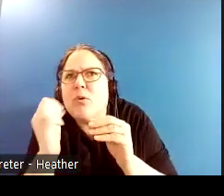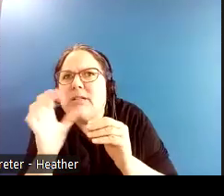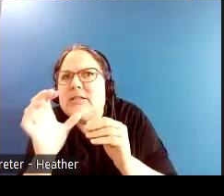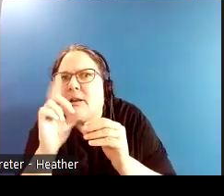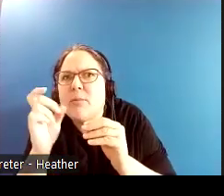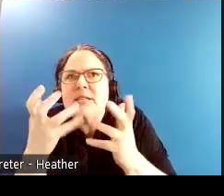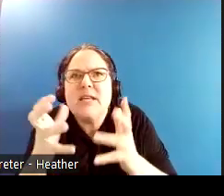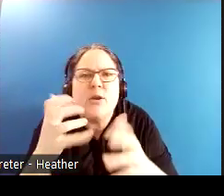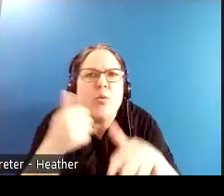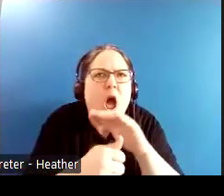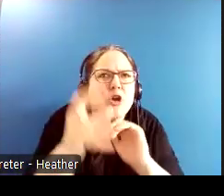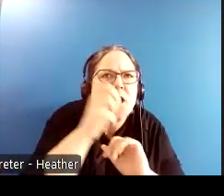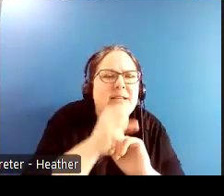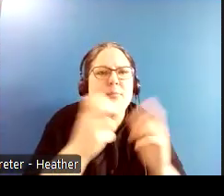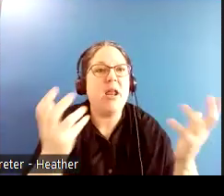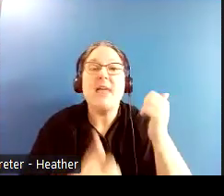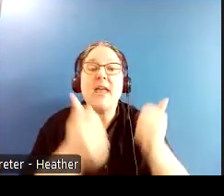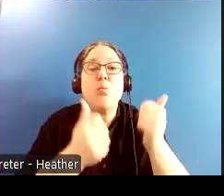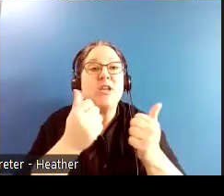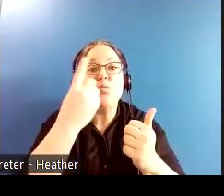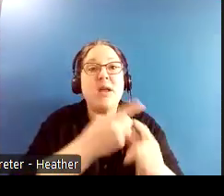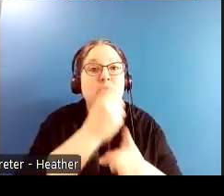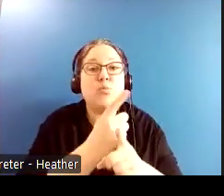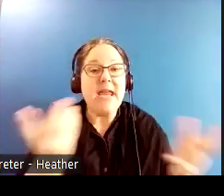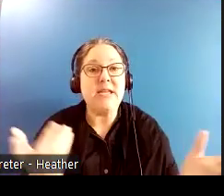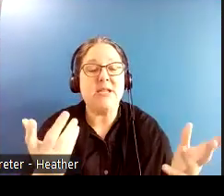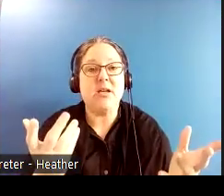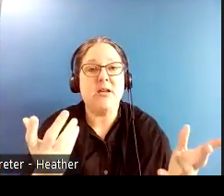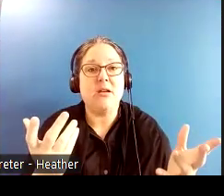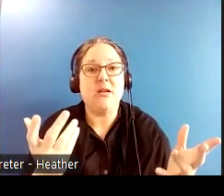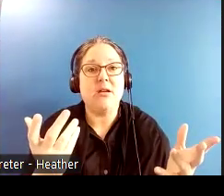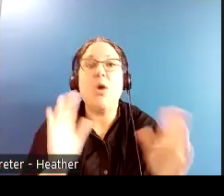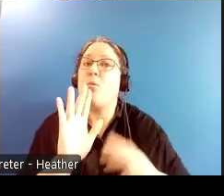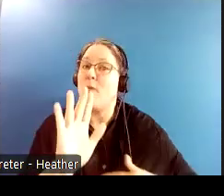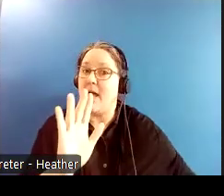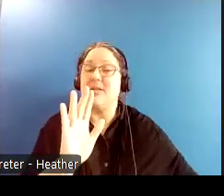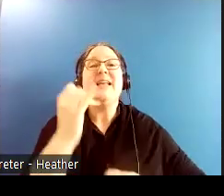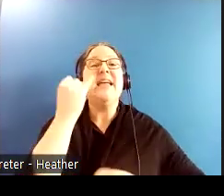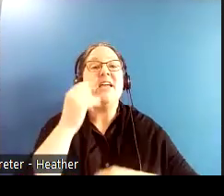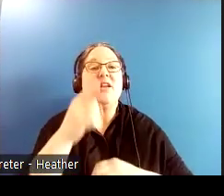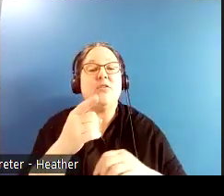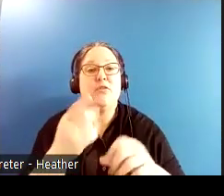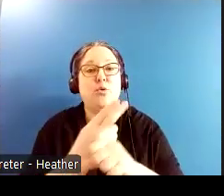underestimate which of those is the correct value. It turns out that if you take the mean of all of